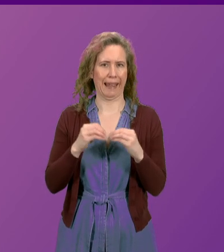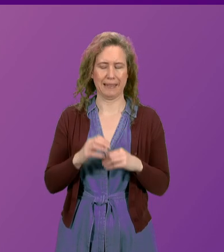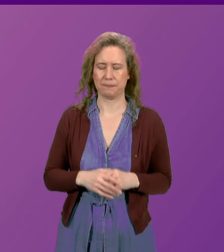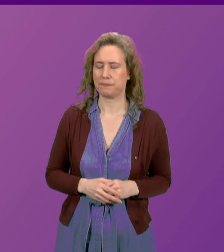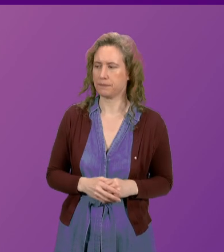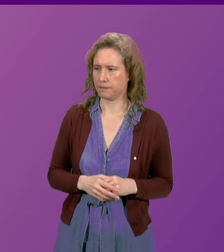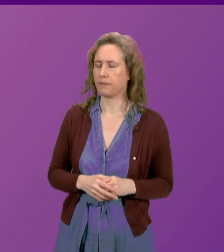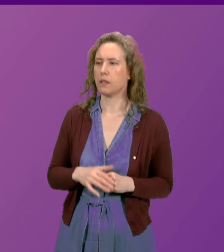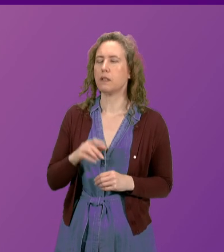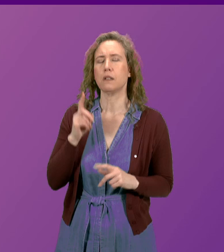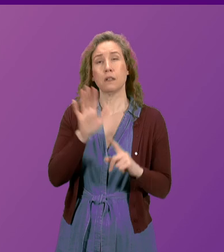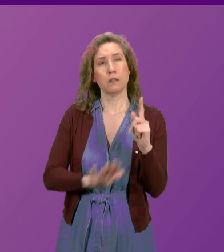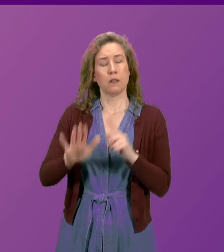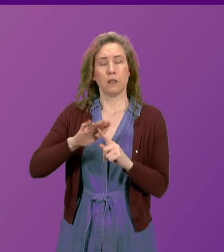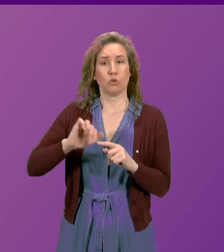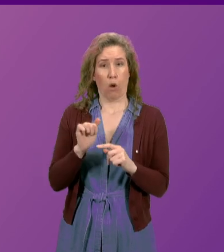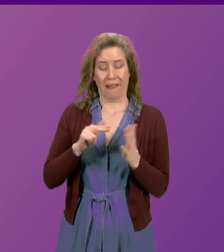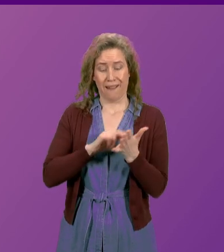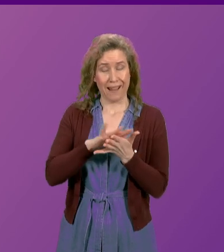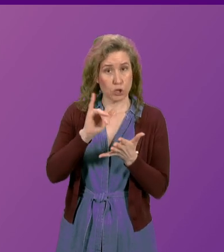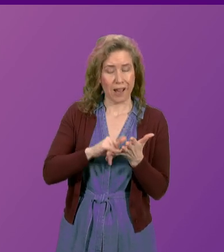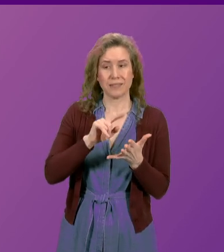Across Scotland, national health service and social care partnerships are facing